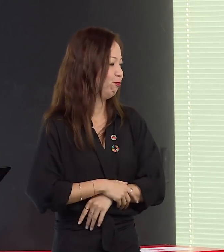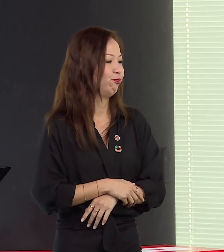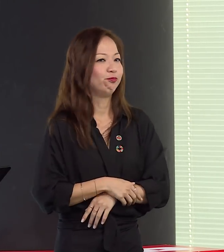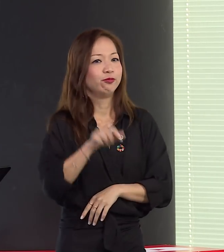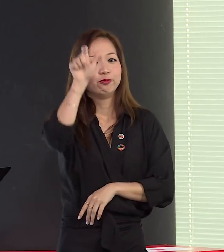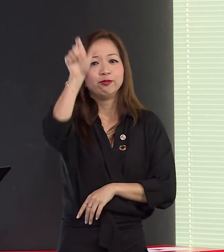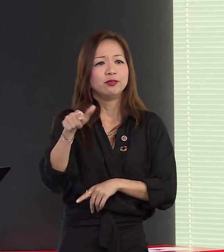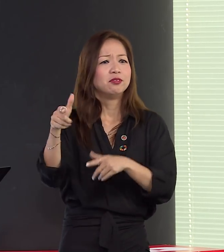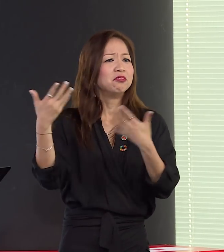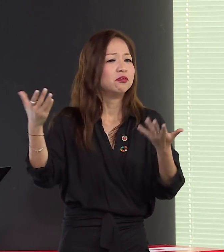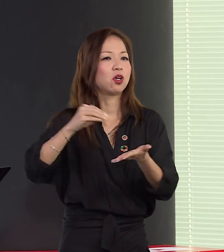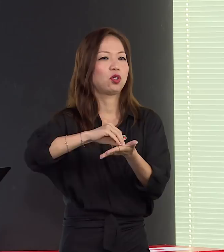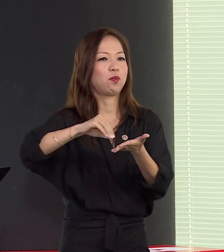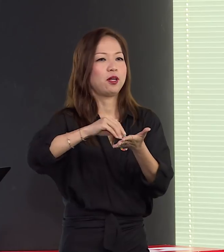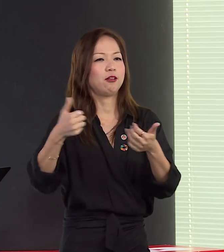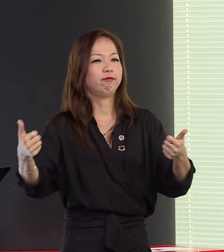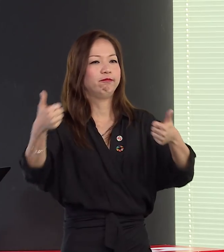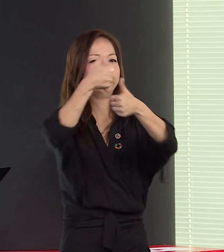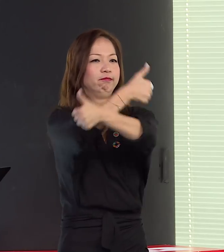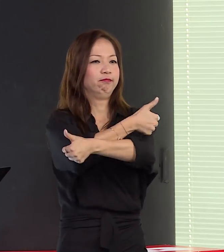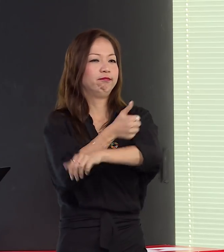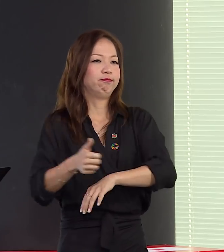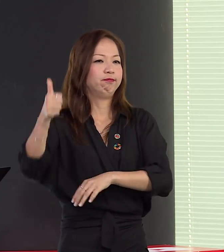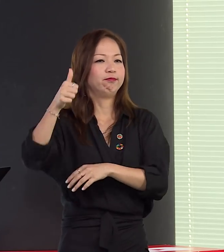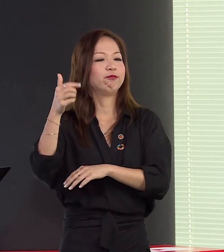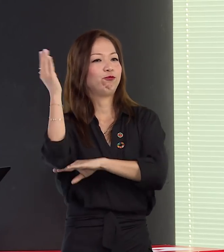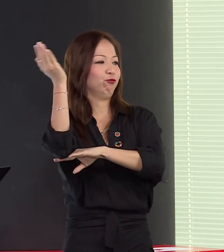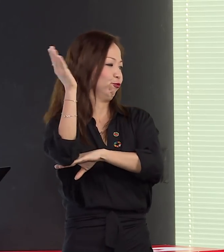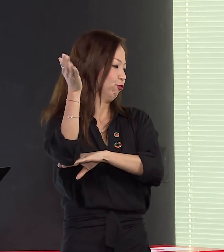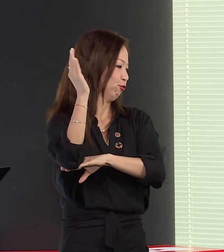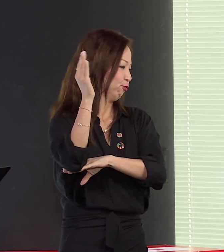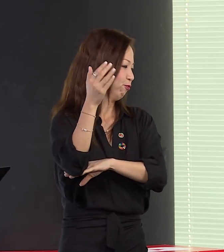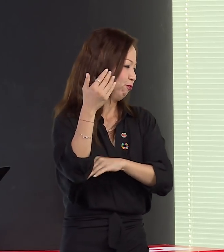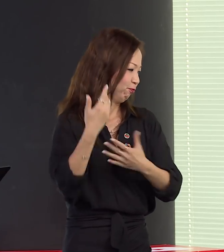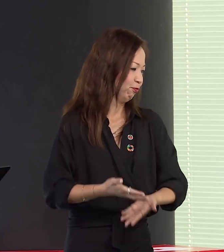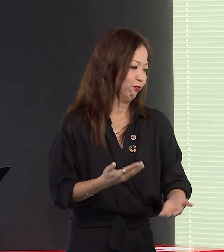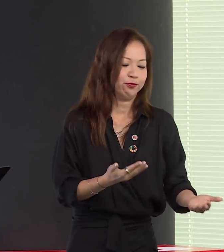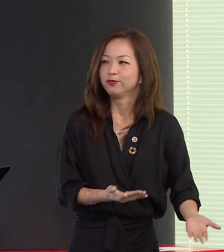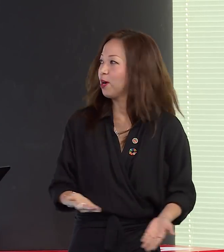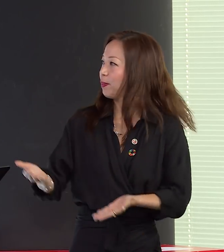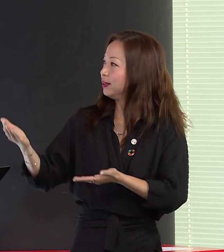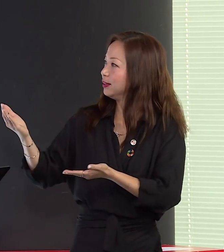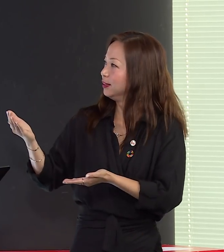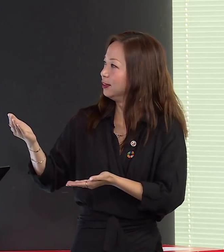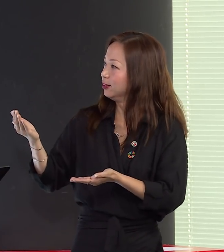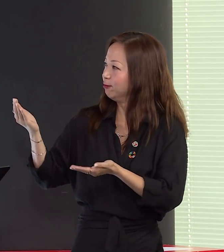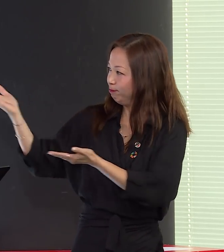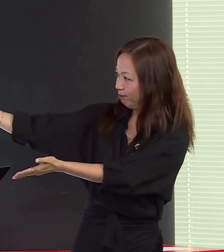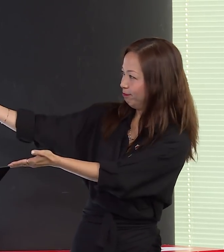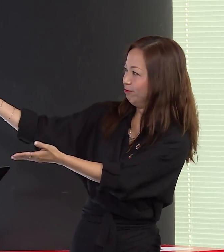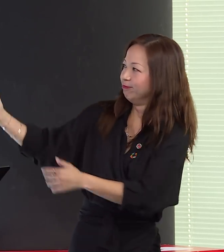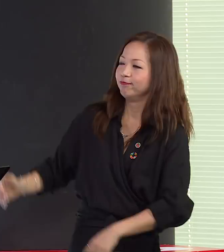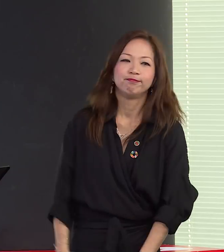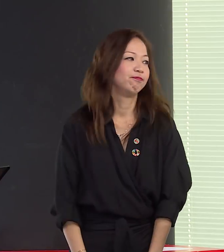you, Mr. Shiamoto. On behalf of the United Nations, we have a special video message from Mr. Hongjoo Hahm.